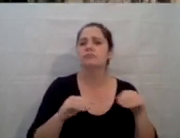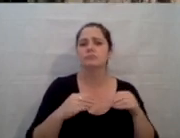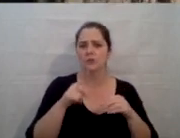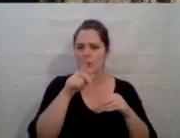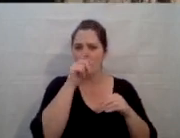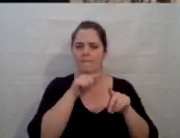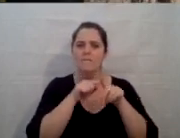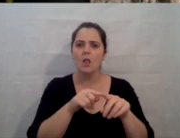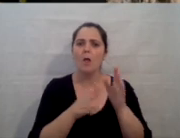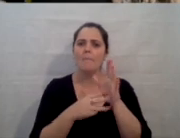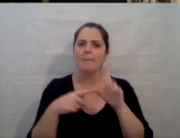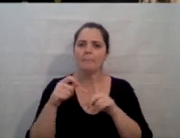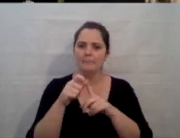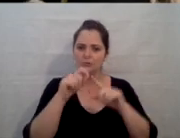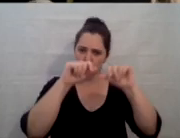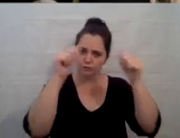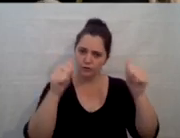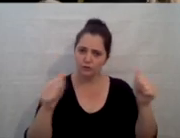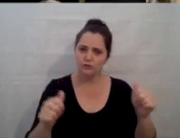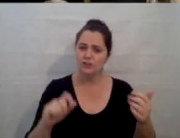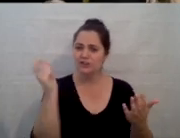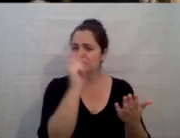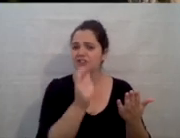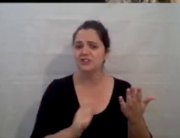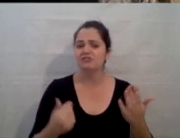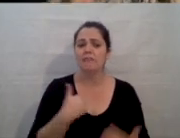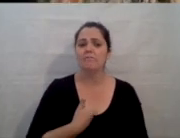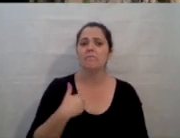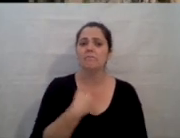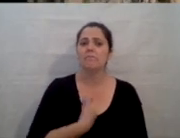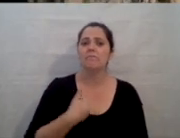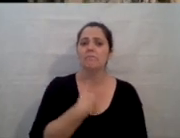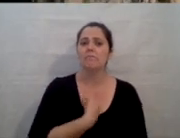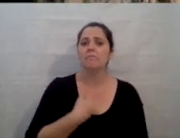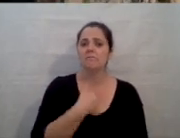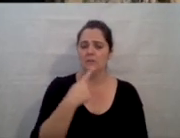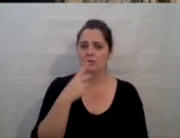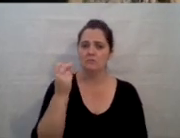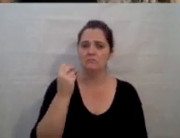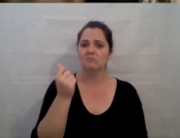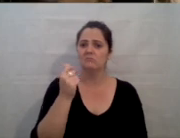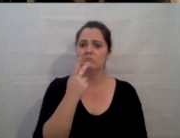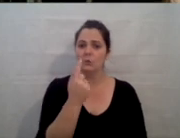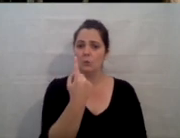entire figure in space in a rough drawing like that in under a minute. That's what you should be working towards.